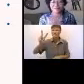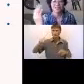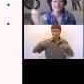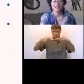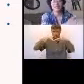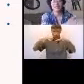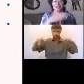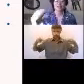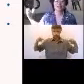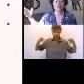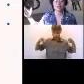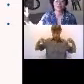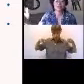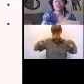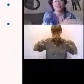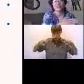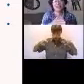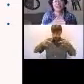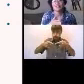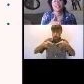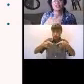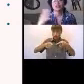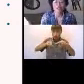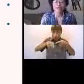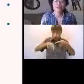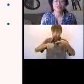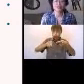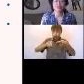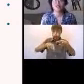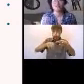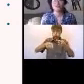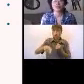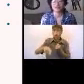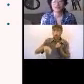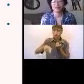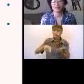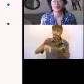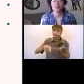they get tired, so they switch. And that's trusting your team, trusting the people you